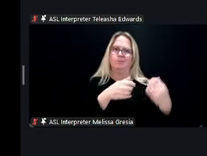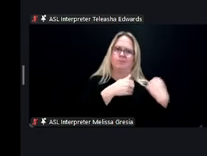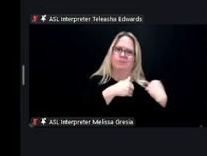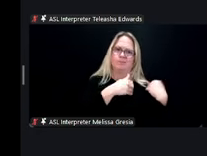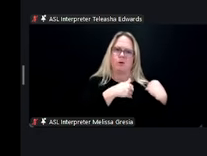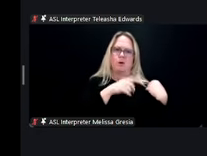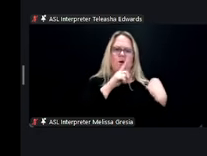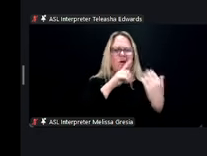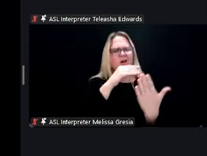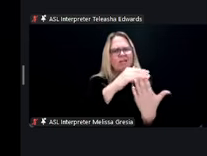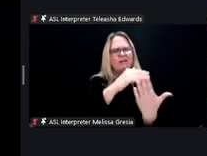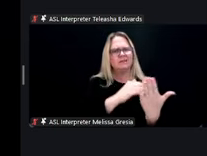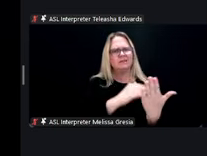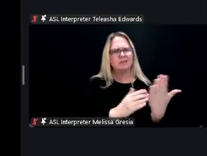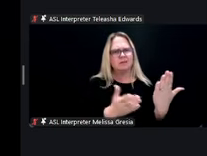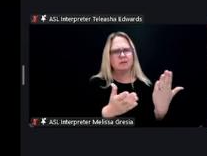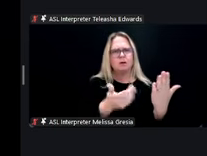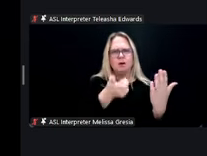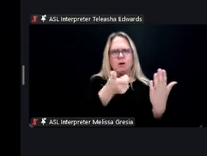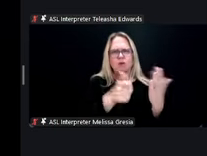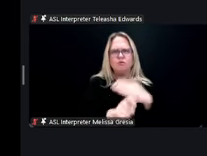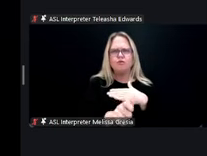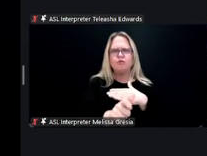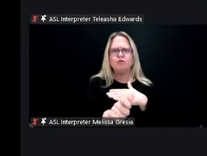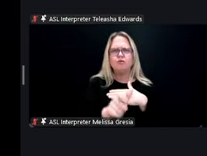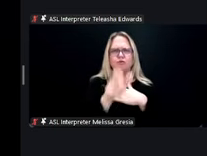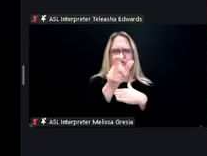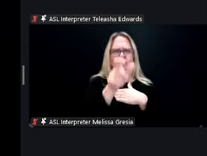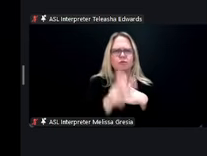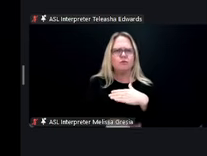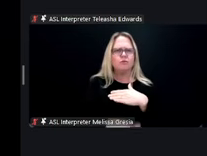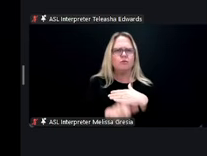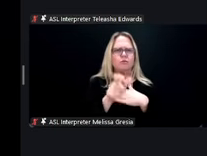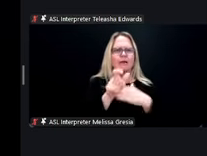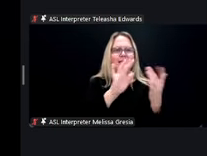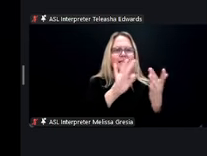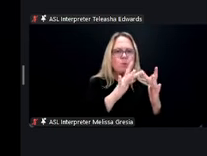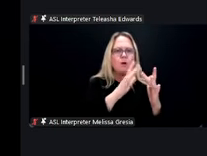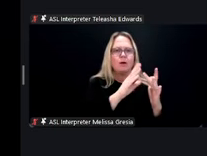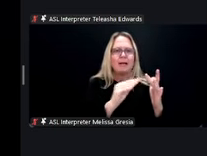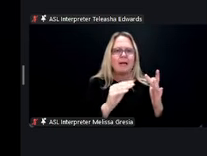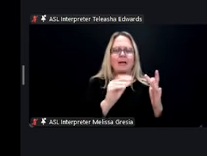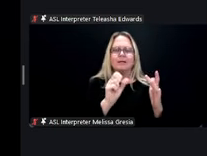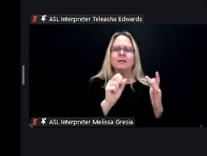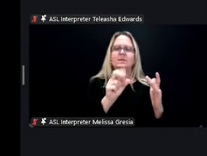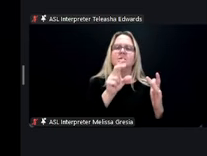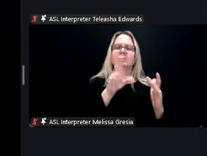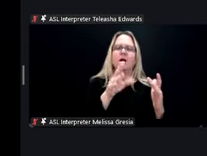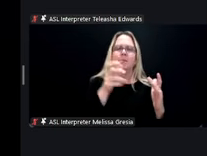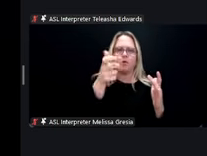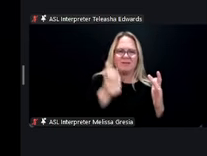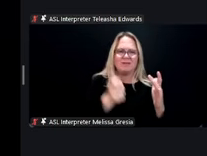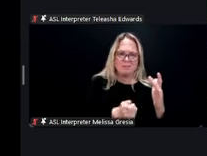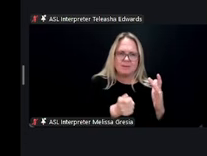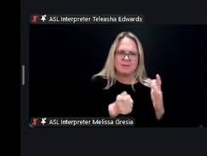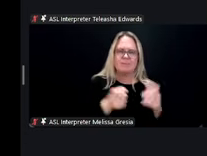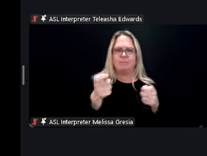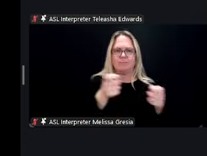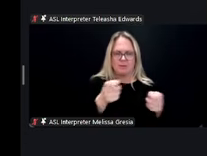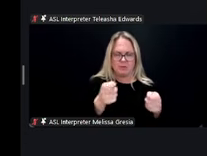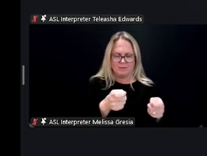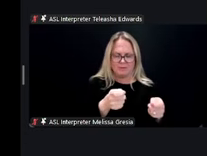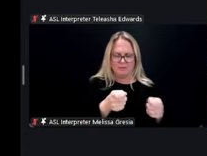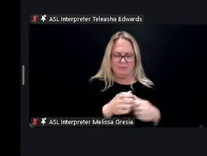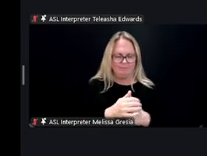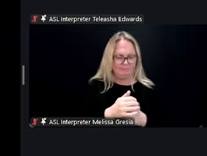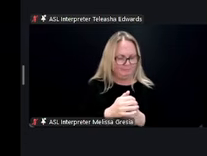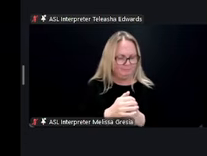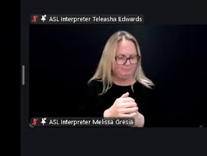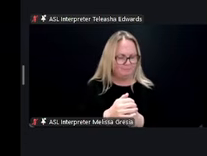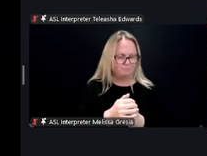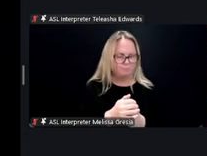listed under the column that's defined network and subreient management. Um so being able to bring